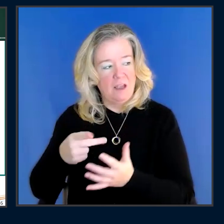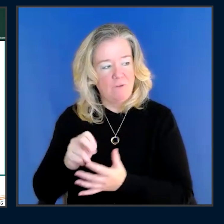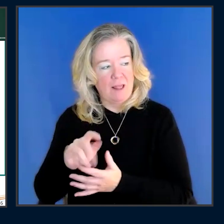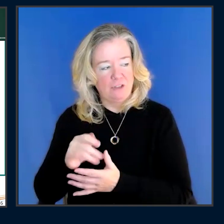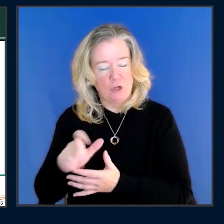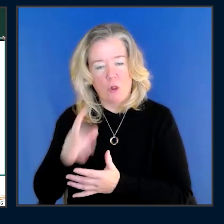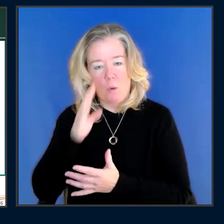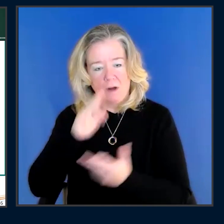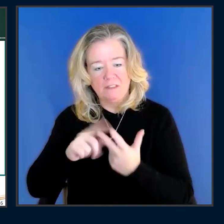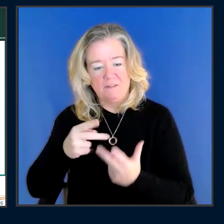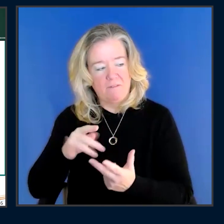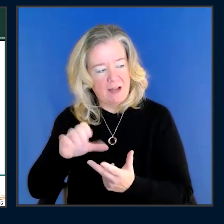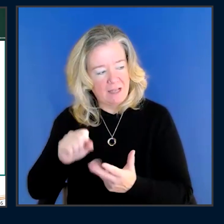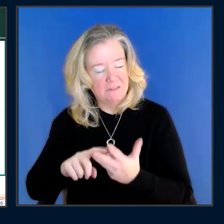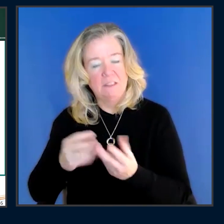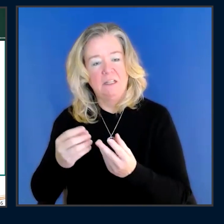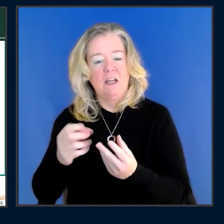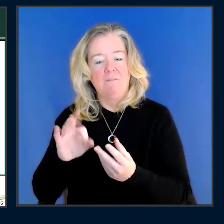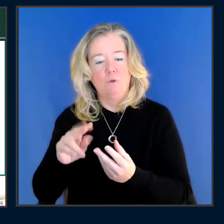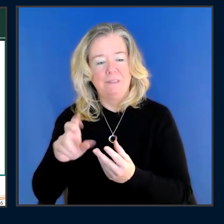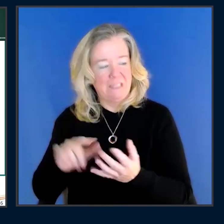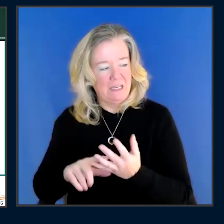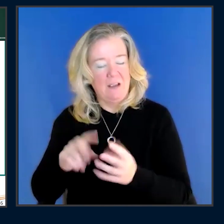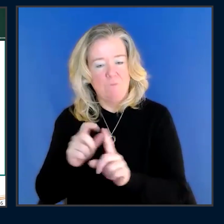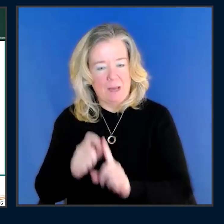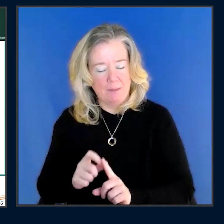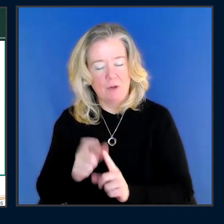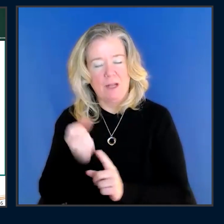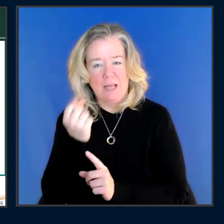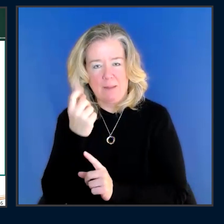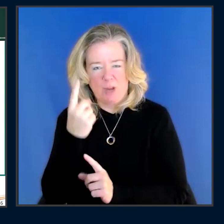phonics, fluency, vocabulary, and comprehension,